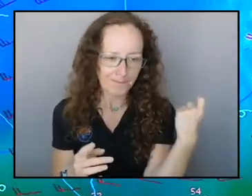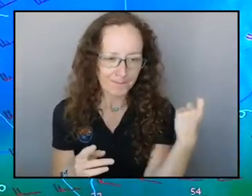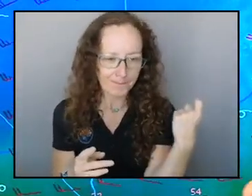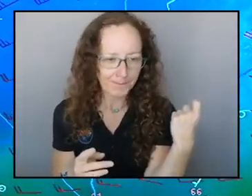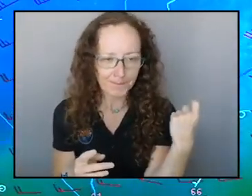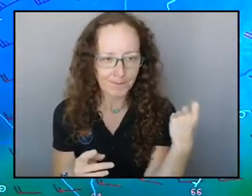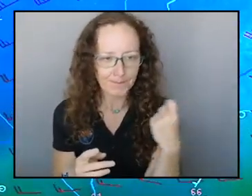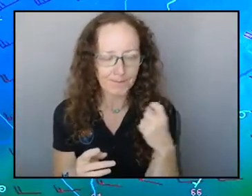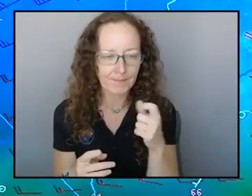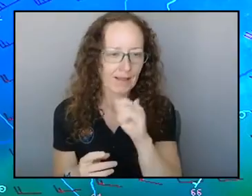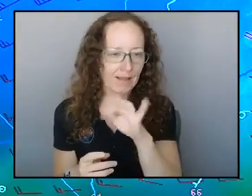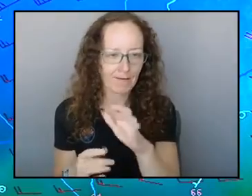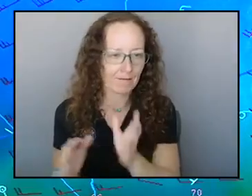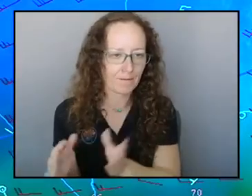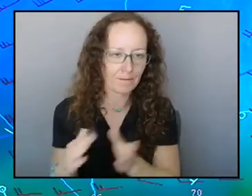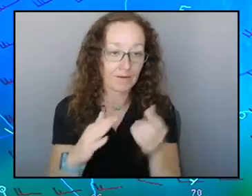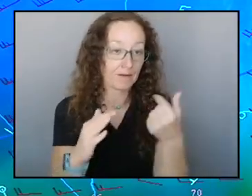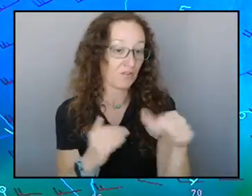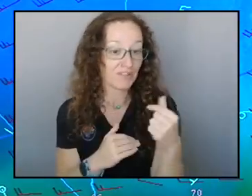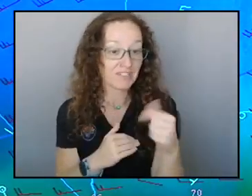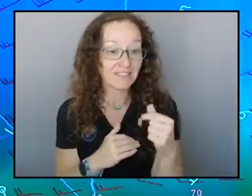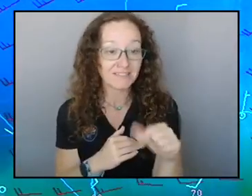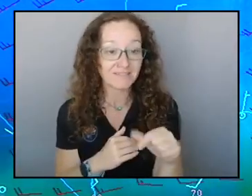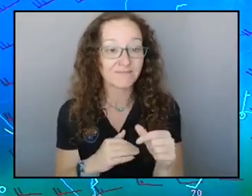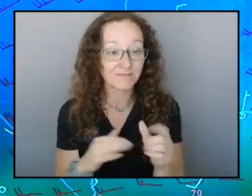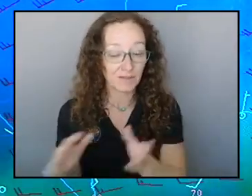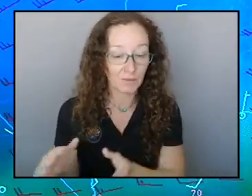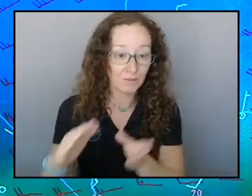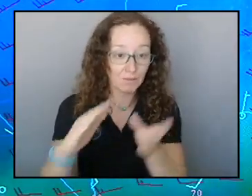the green here on this particular satellite product